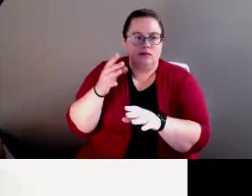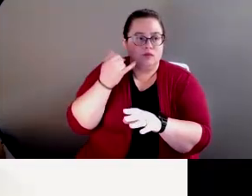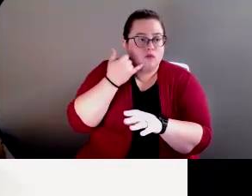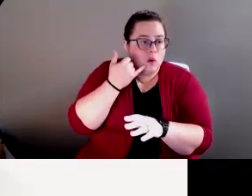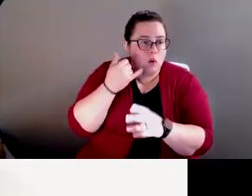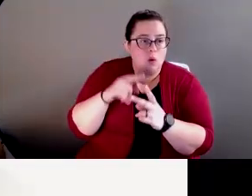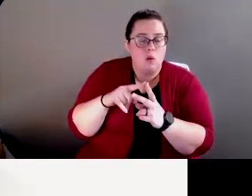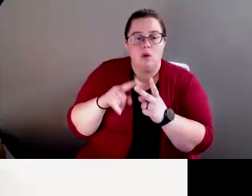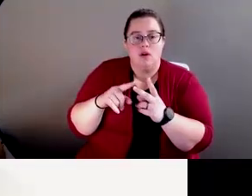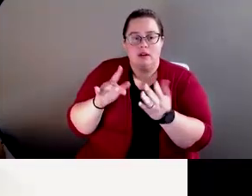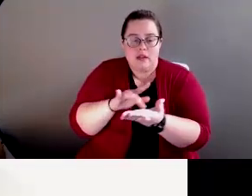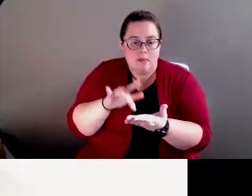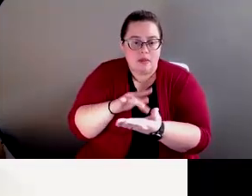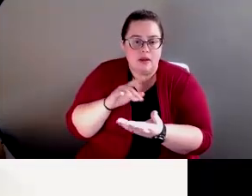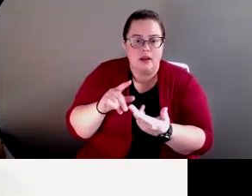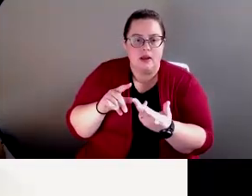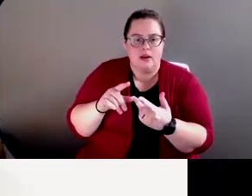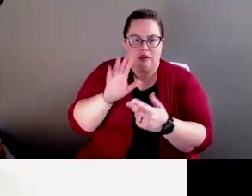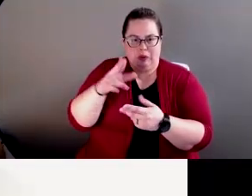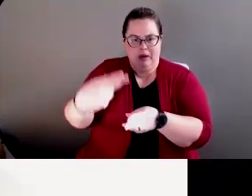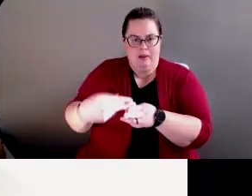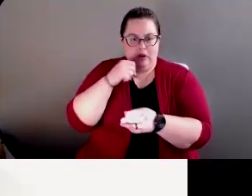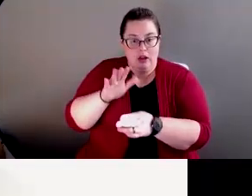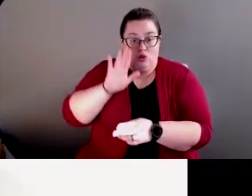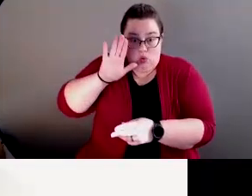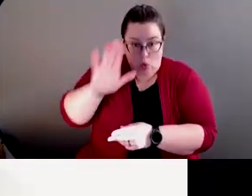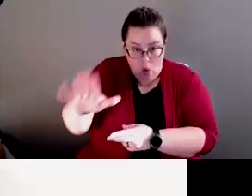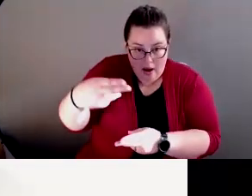name, we're asking that you change the name for this meeting at least.